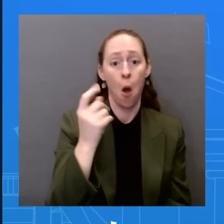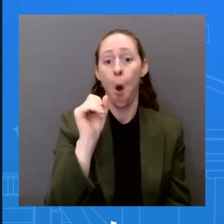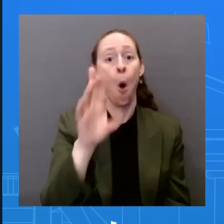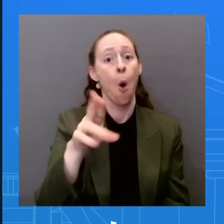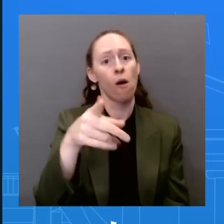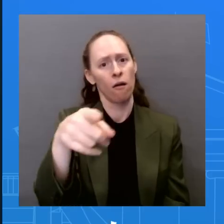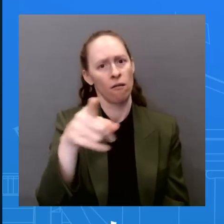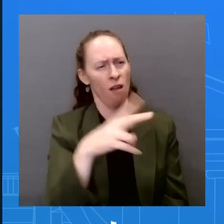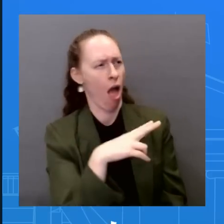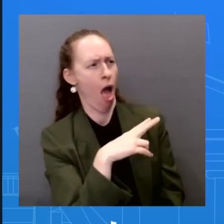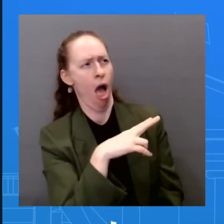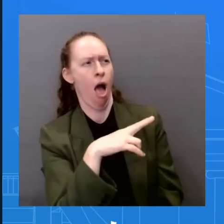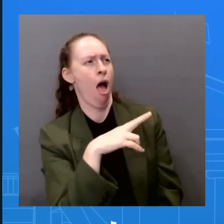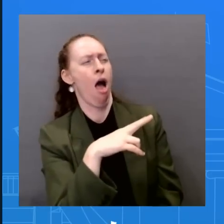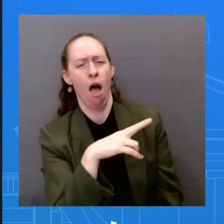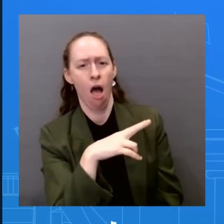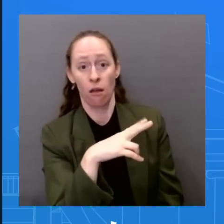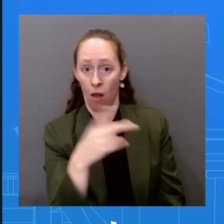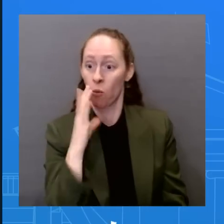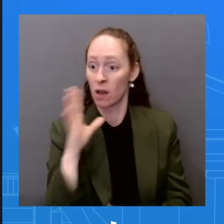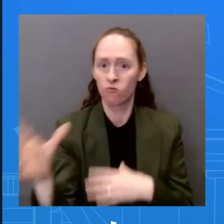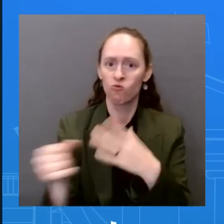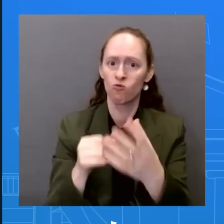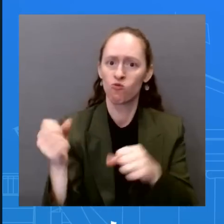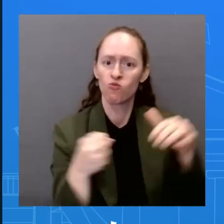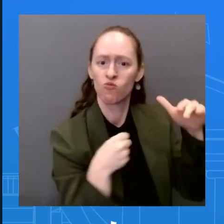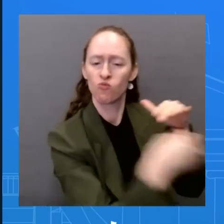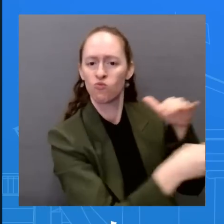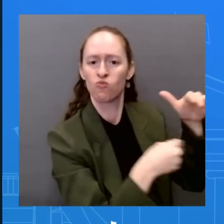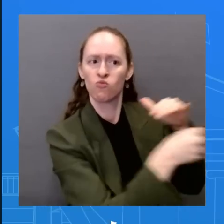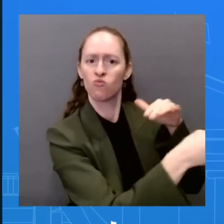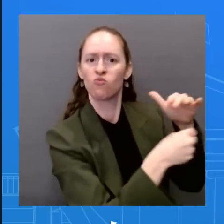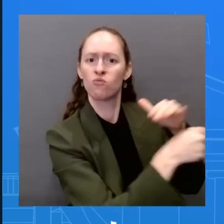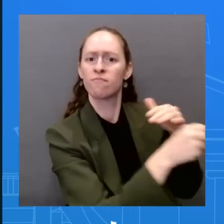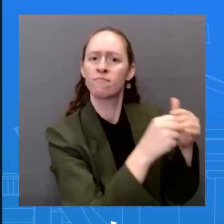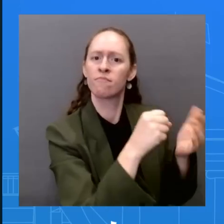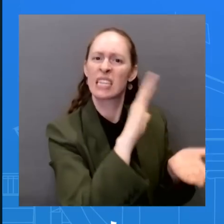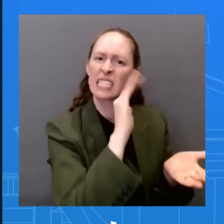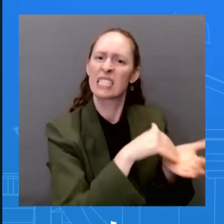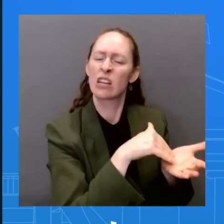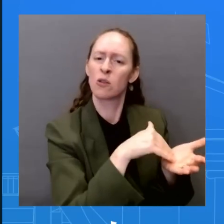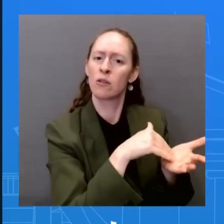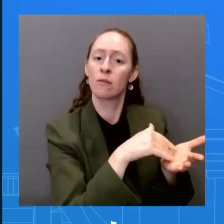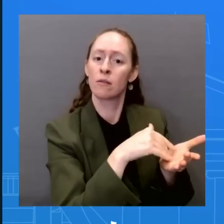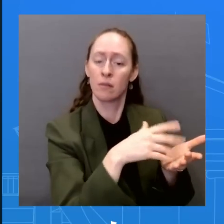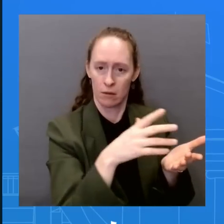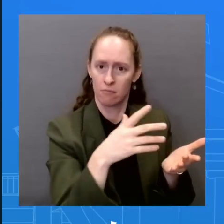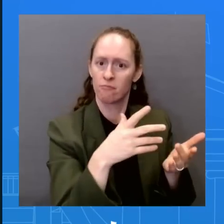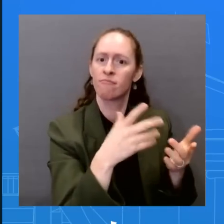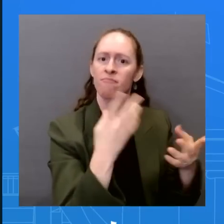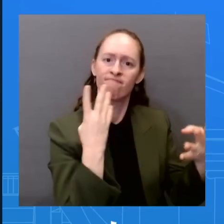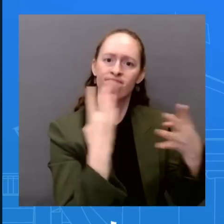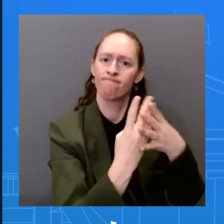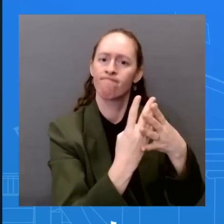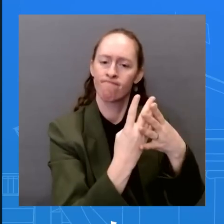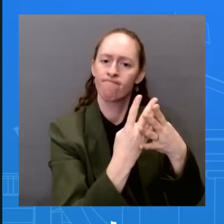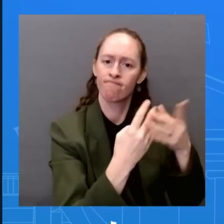and western Russia to detain, to interrogate, and, in some cases, abuse thousands of Ukrainians.